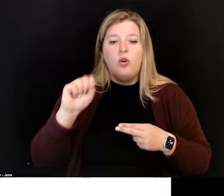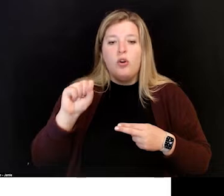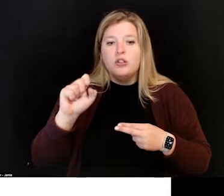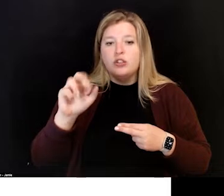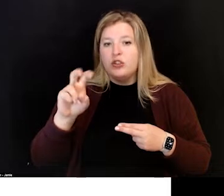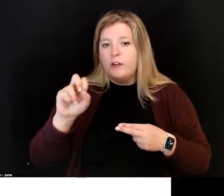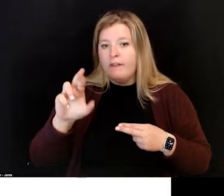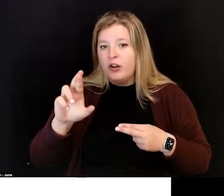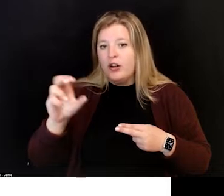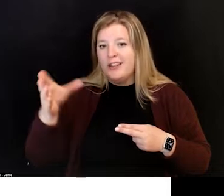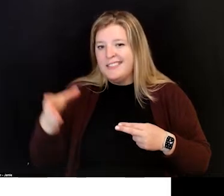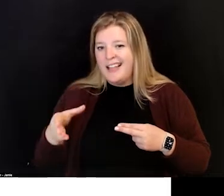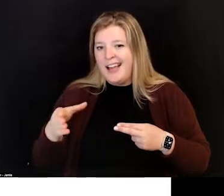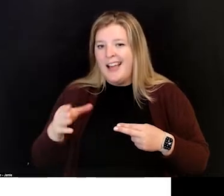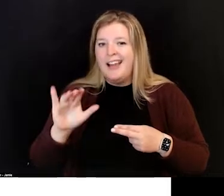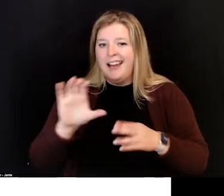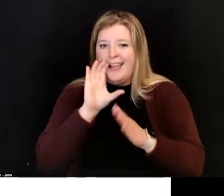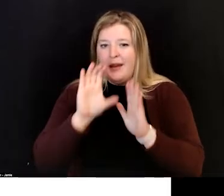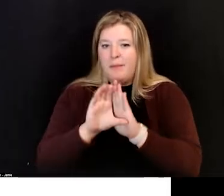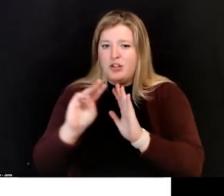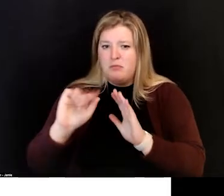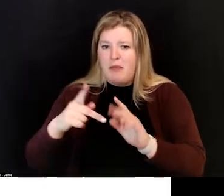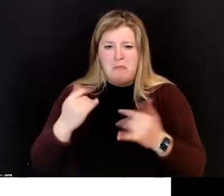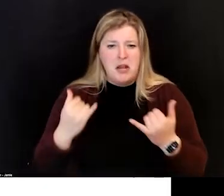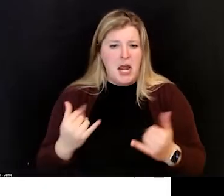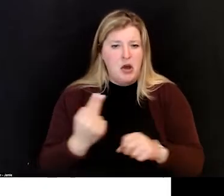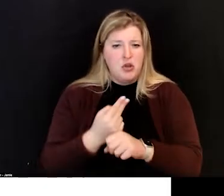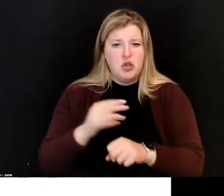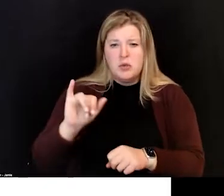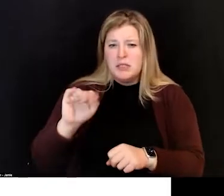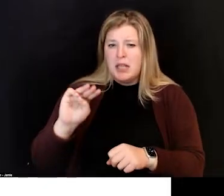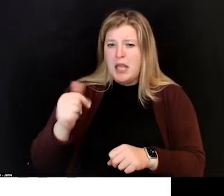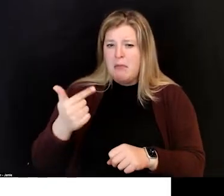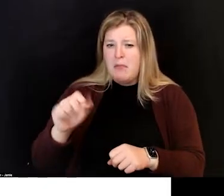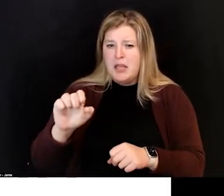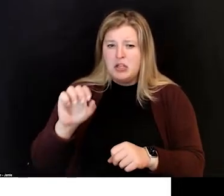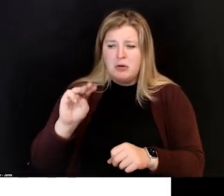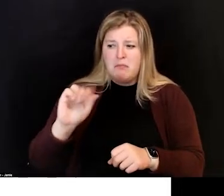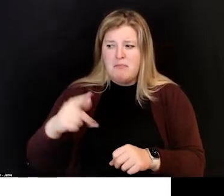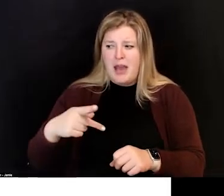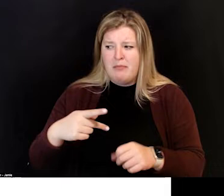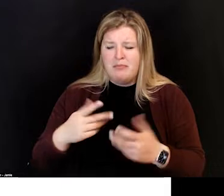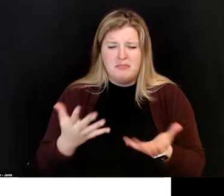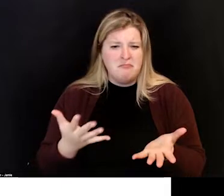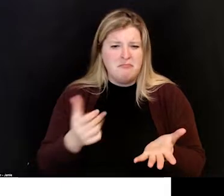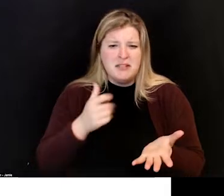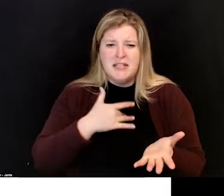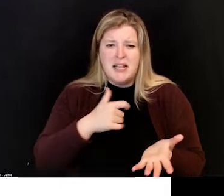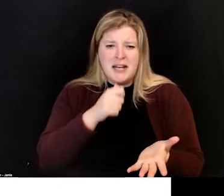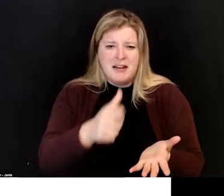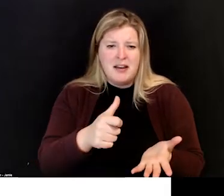Now most of us aren't using image maps these days. And so the problem with being pretty technology specific is, it becomes outdated rather rapidly.